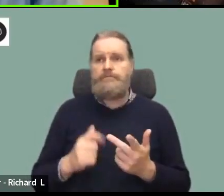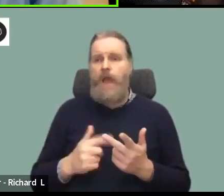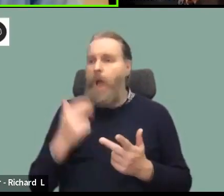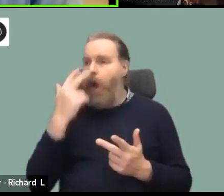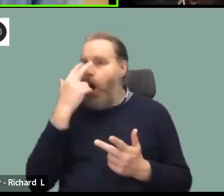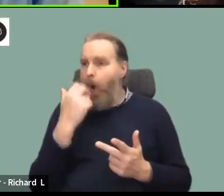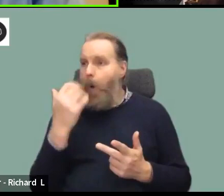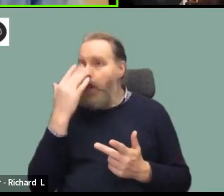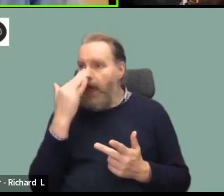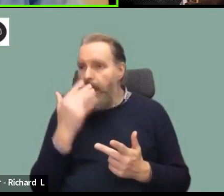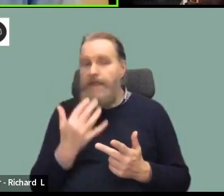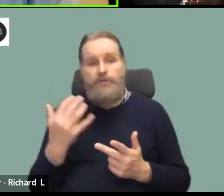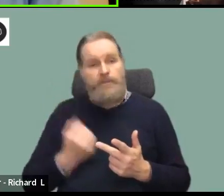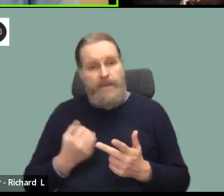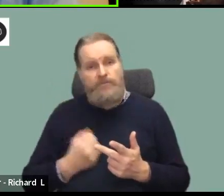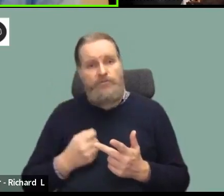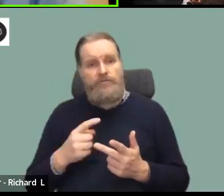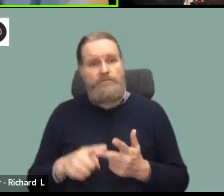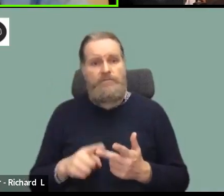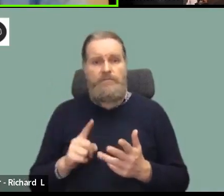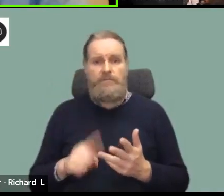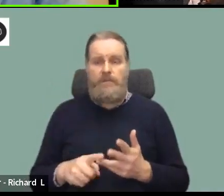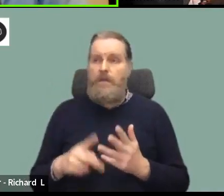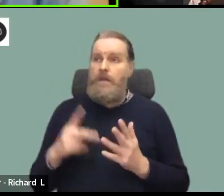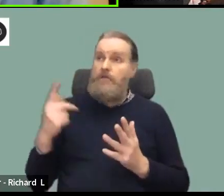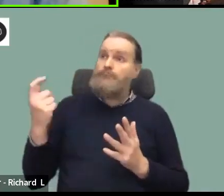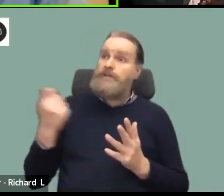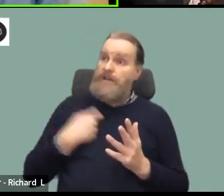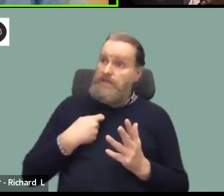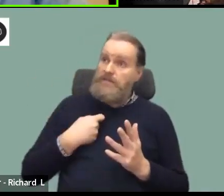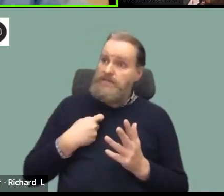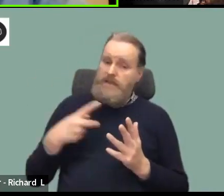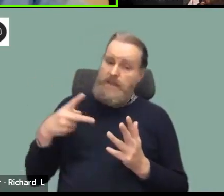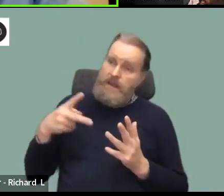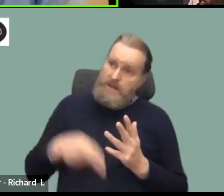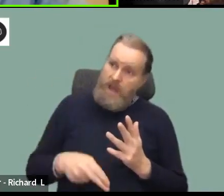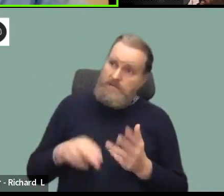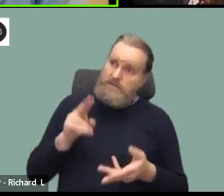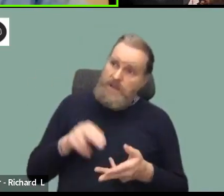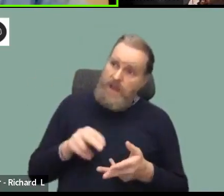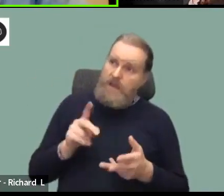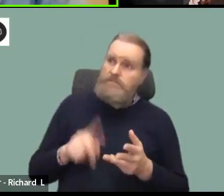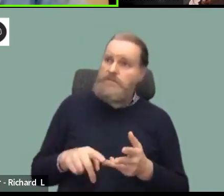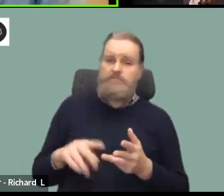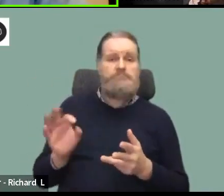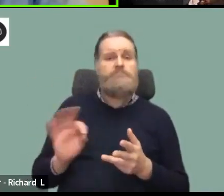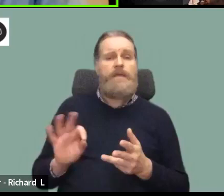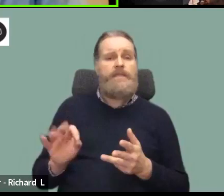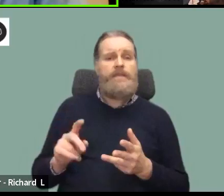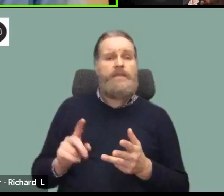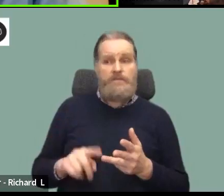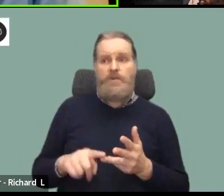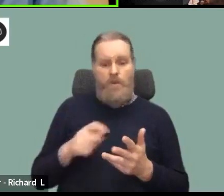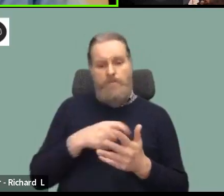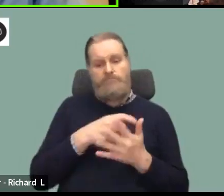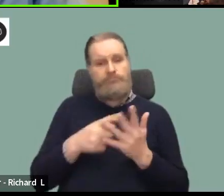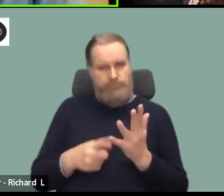job security arrangements in line with everyone else. panel pensions justice, and they'll cut ons justice, and they'll cut the redundancy turns. The other thing I think it's fair to say is that the resources of